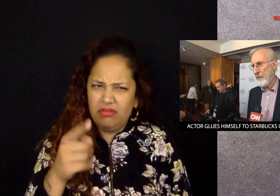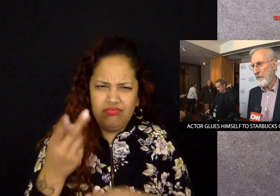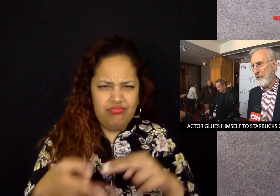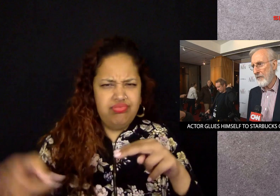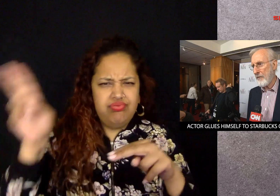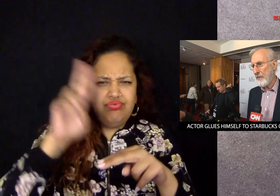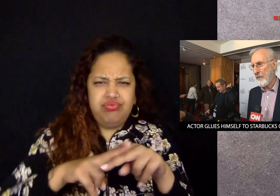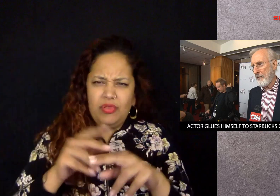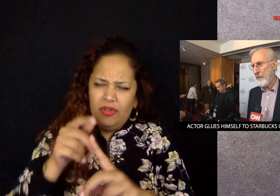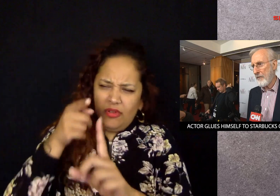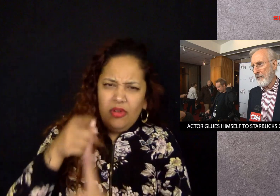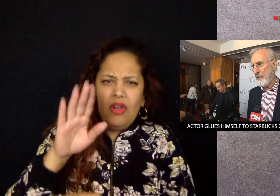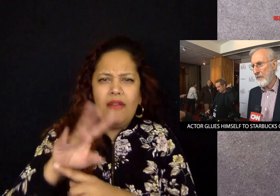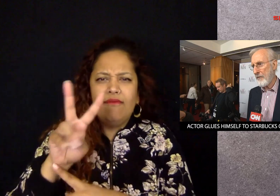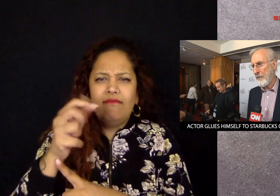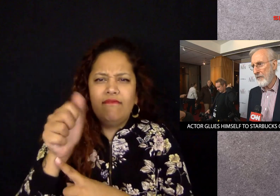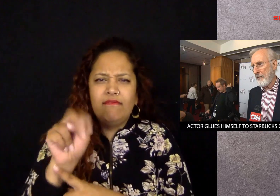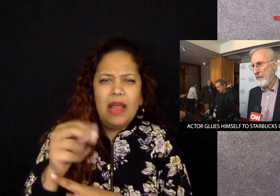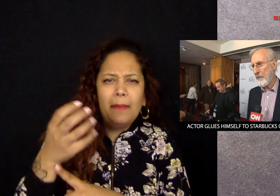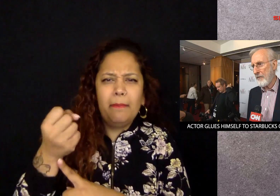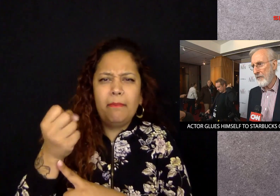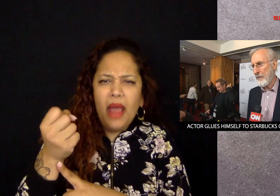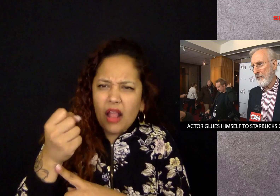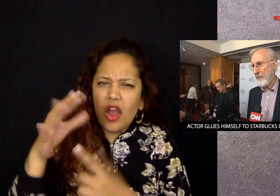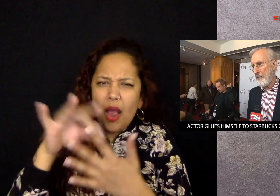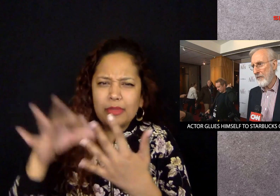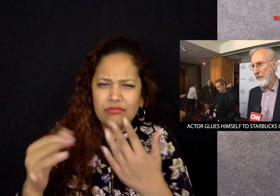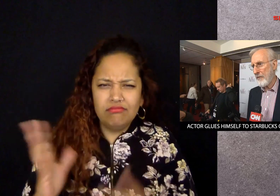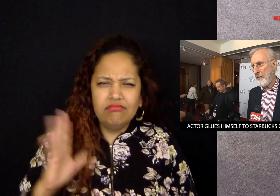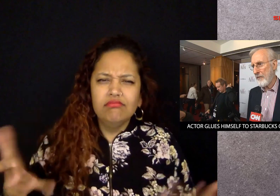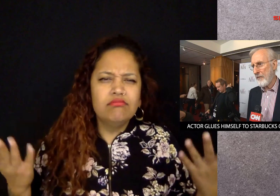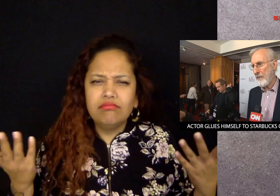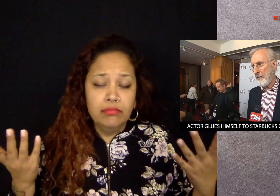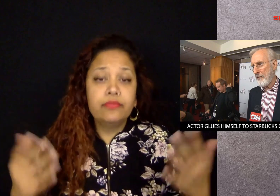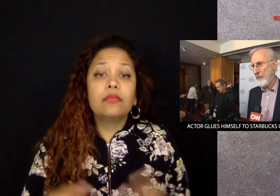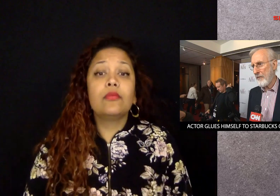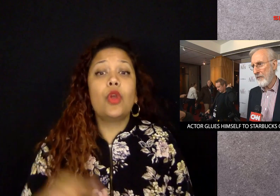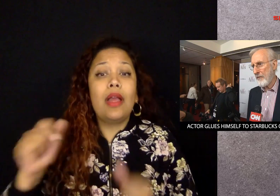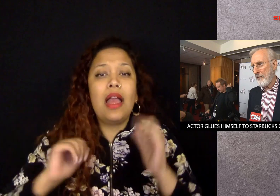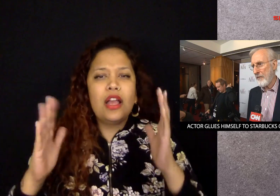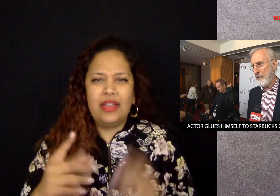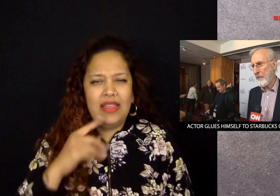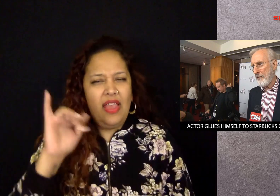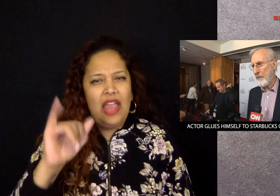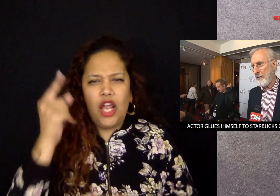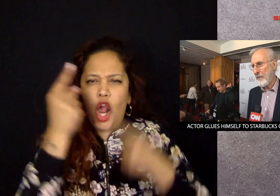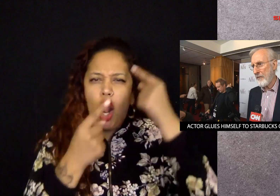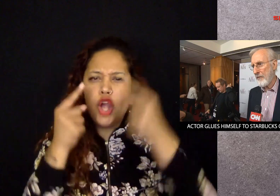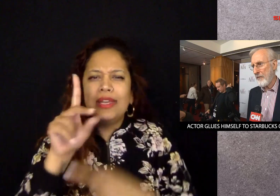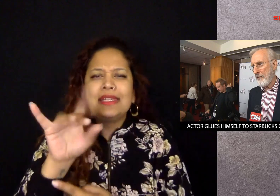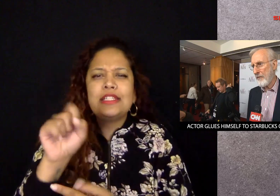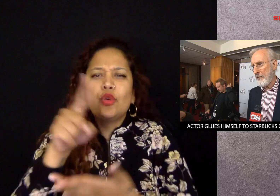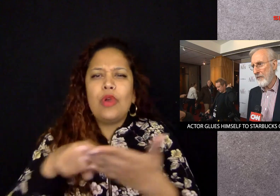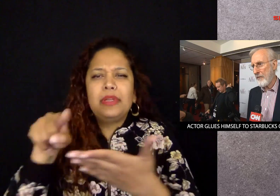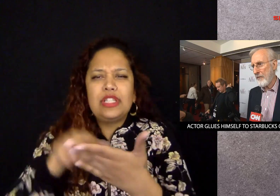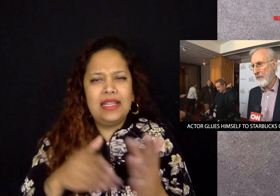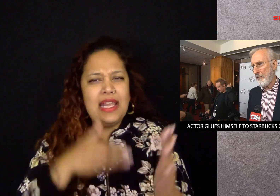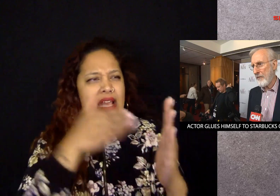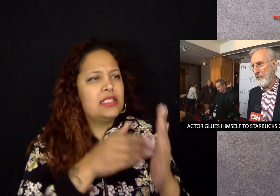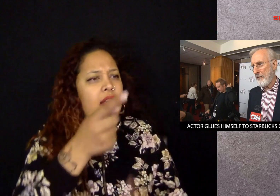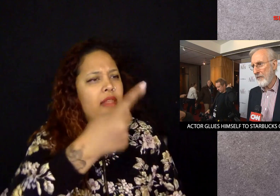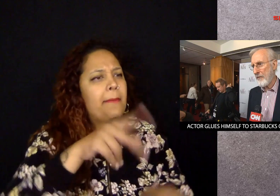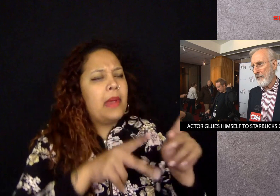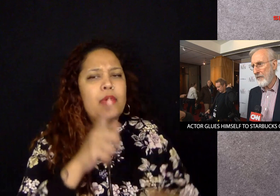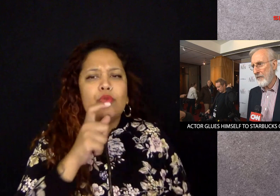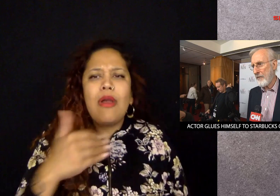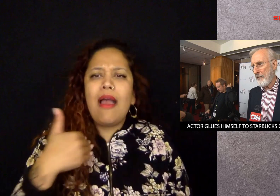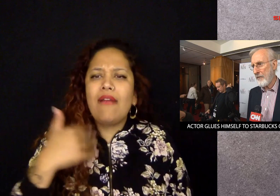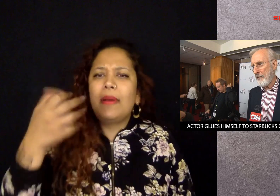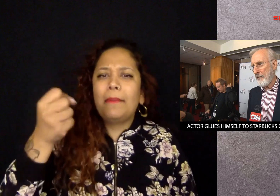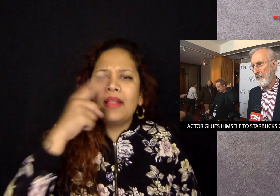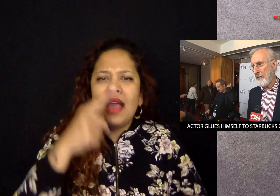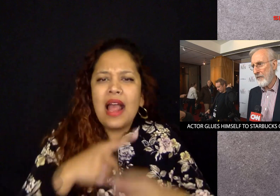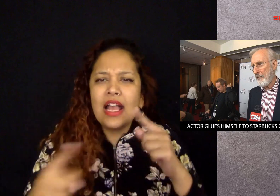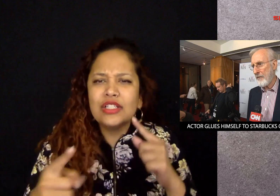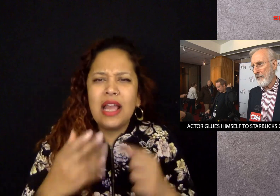Starbucks' up charge on vegan milk options Cromwell says it's discriminatory against